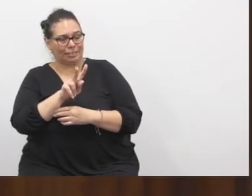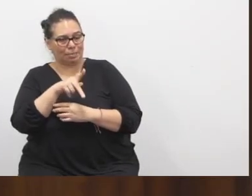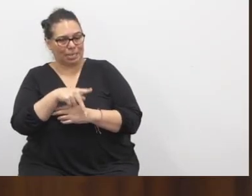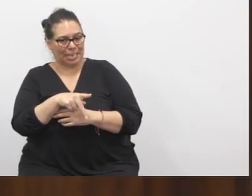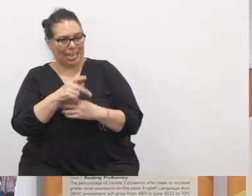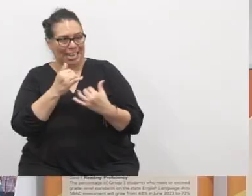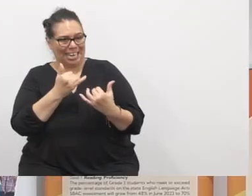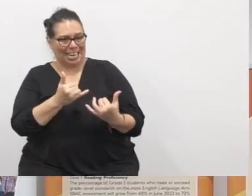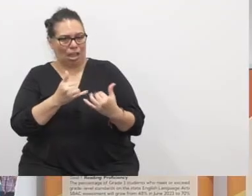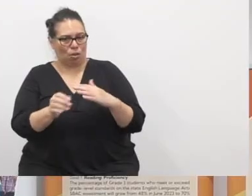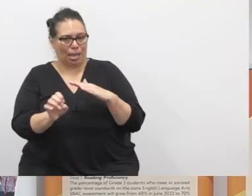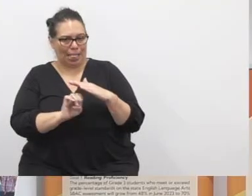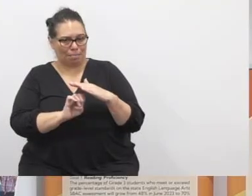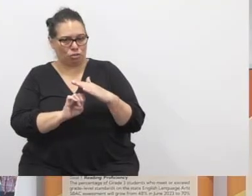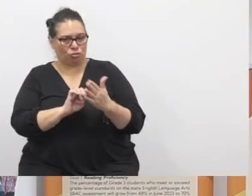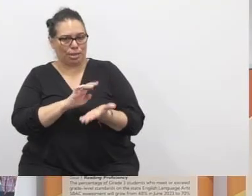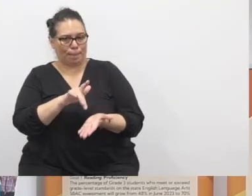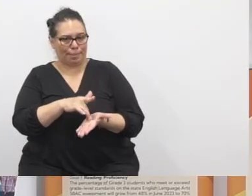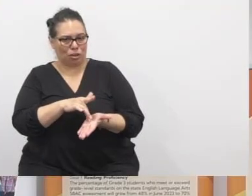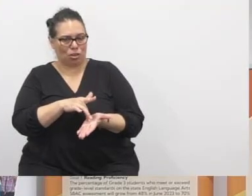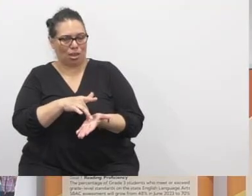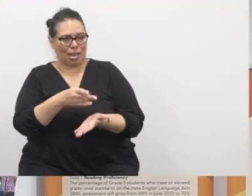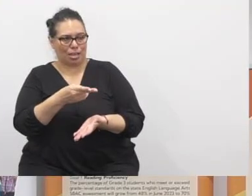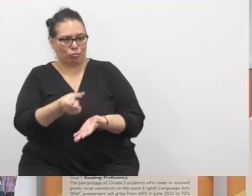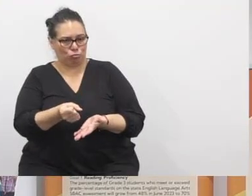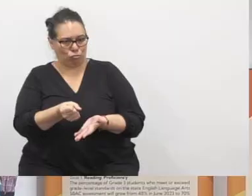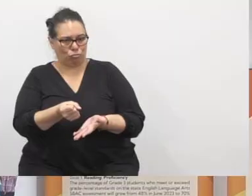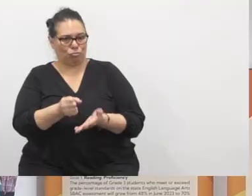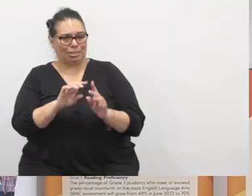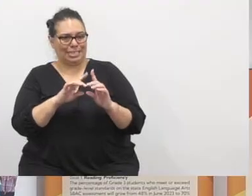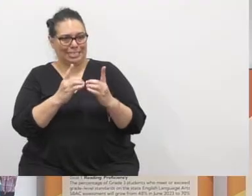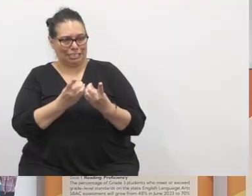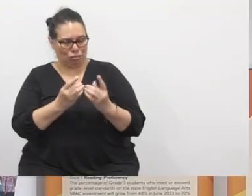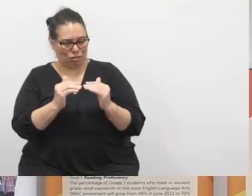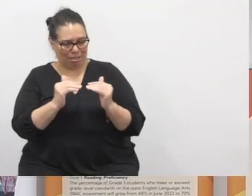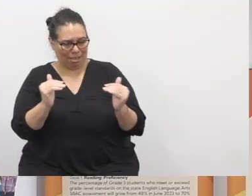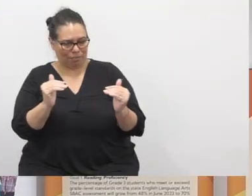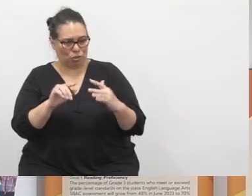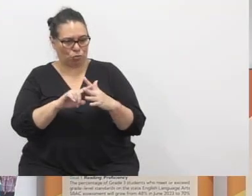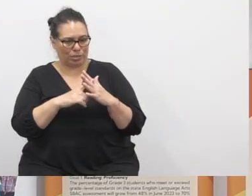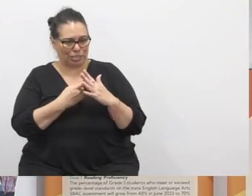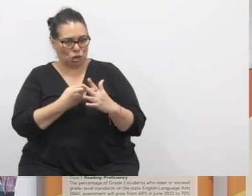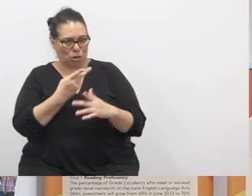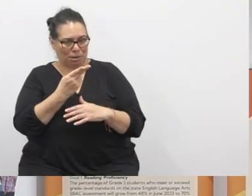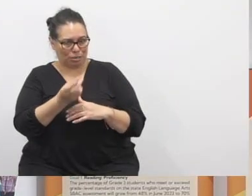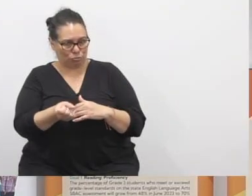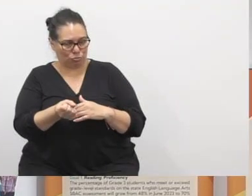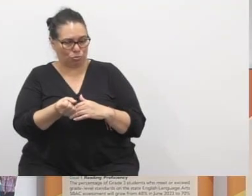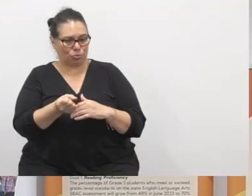elementary, middle, and high school at the district level. - Oh. We started with high school and then elementary